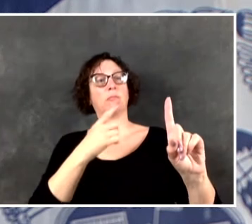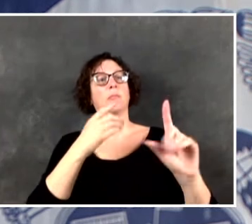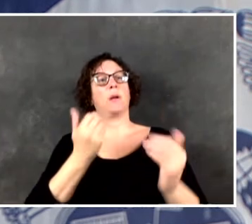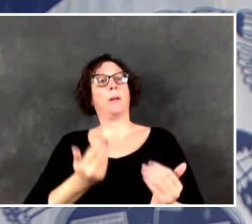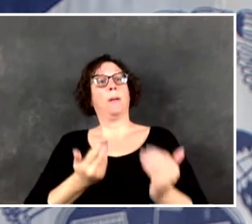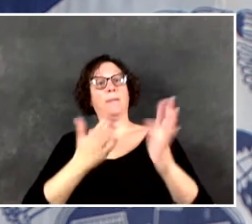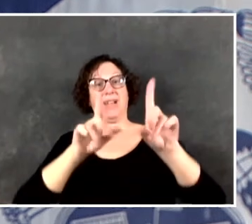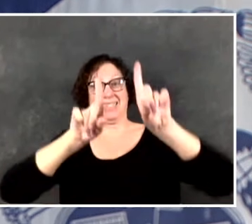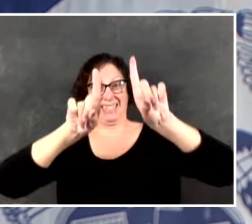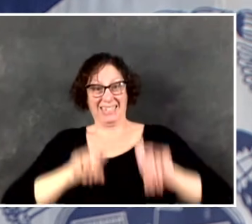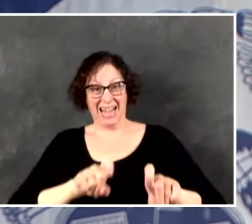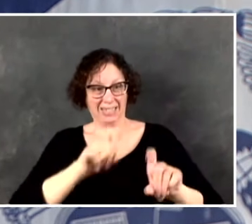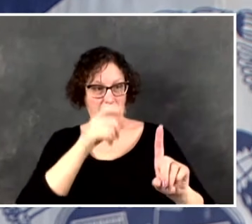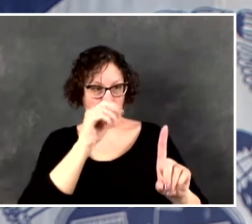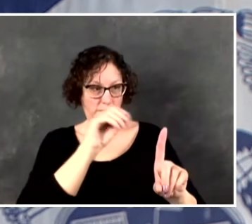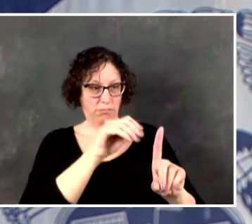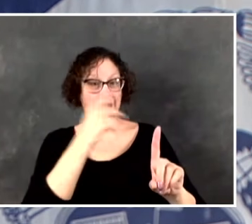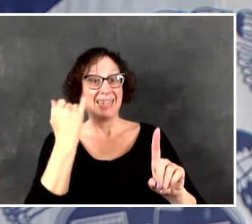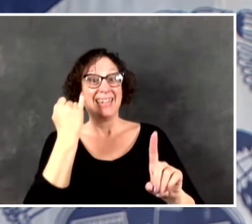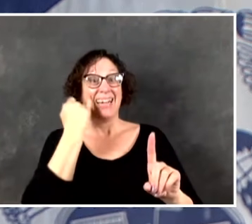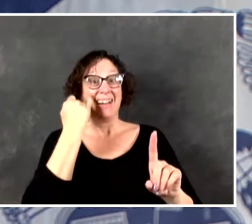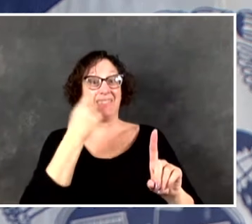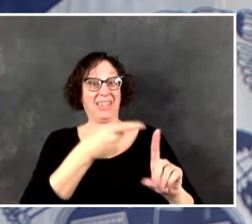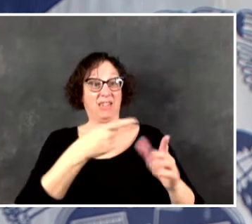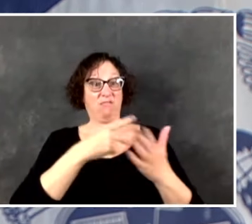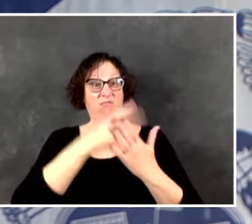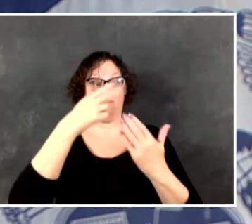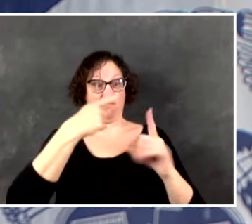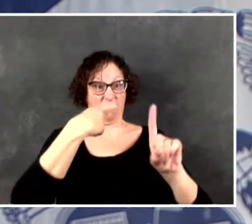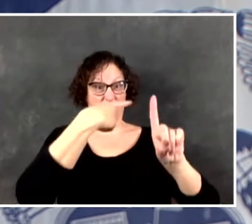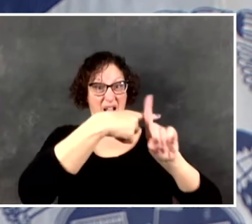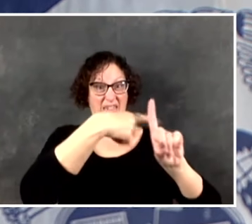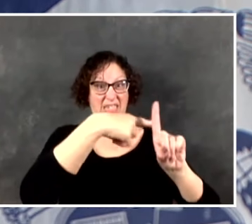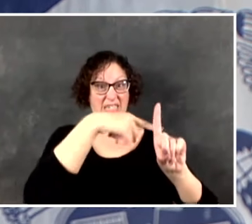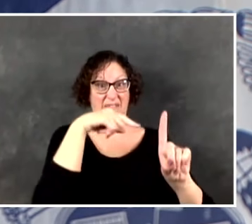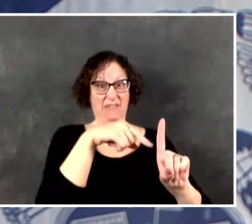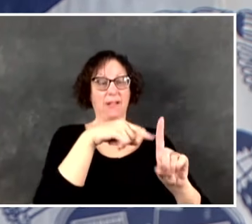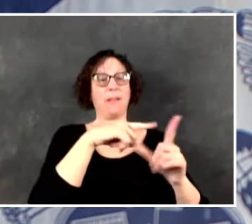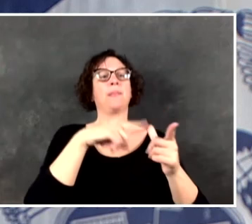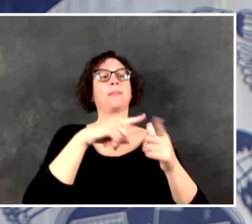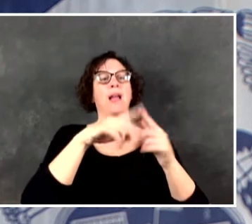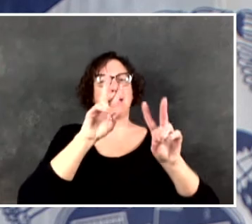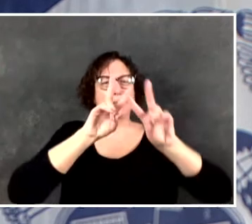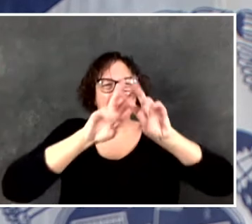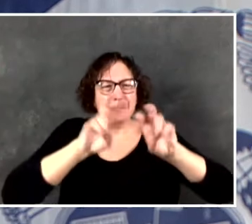DETERMINE, IF SOMEONE TESTS POSITIVE. TO DETERMI NEIF THEY HAVE A LIVING CIRCUMSTANCE THAT